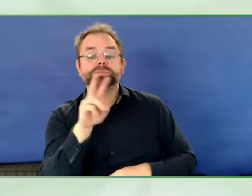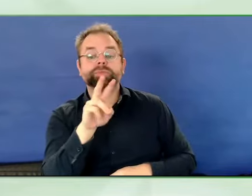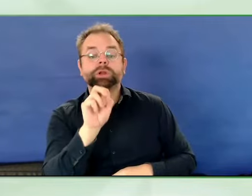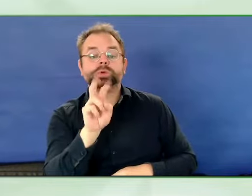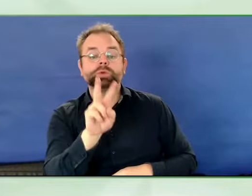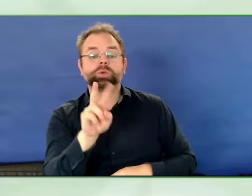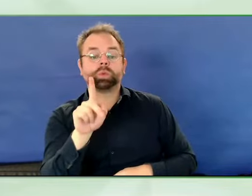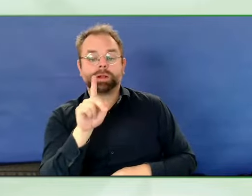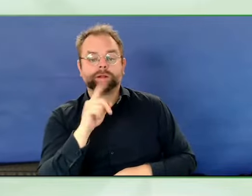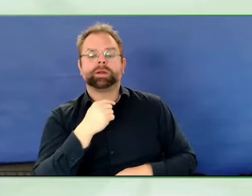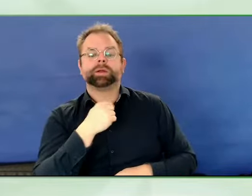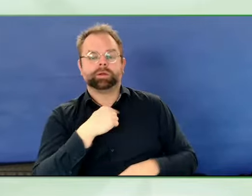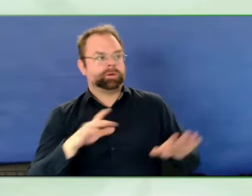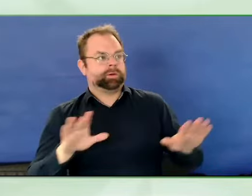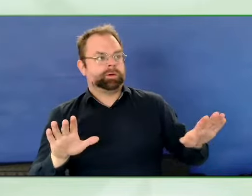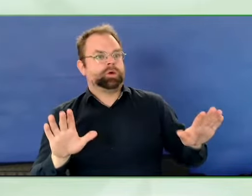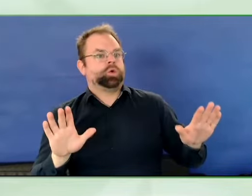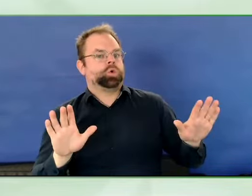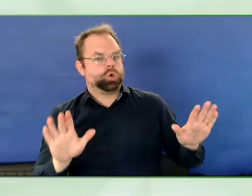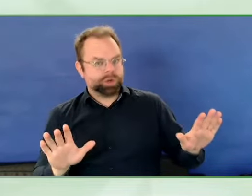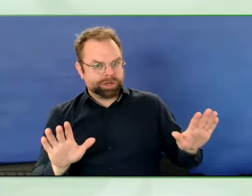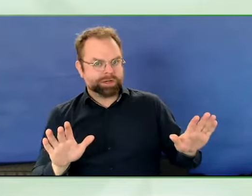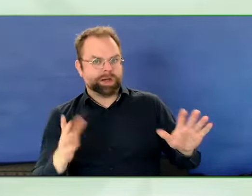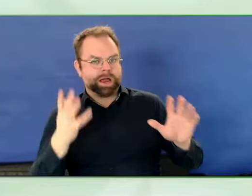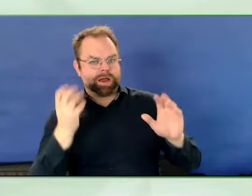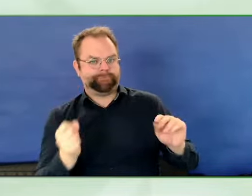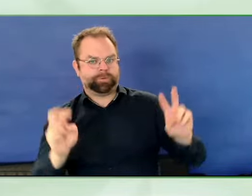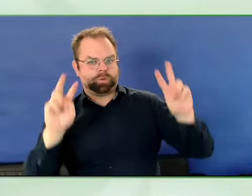you start so, we need our steps here.